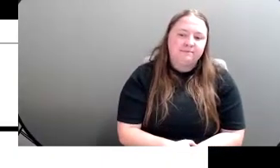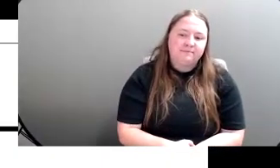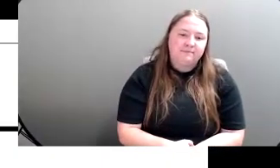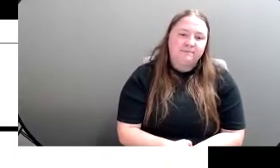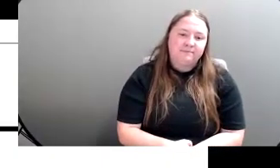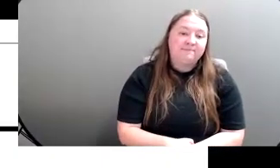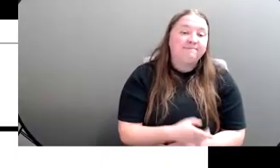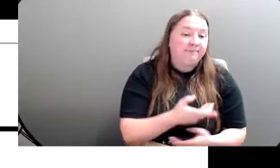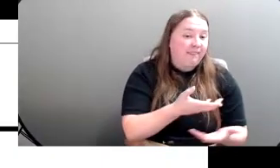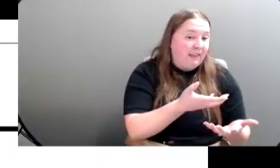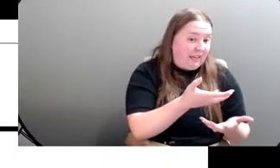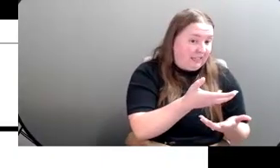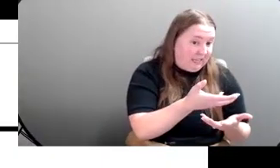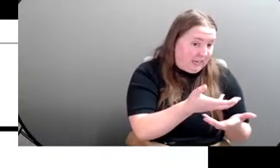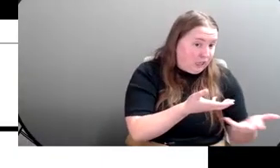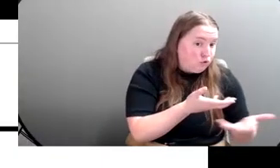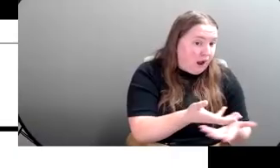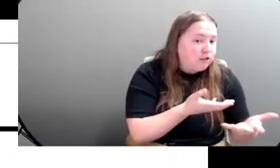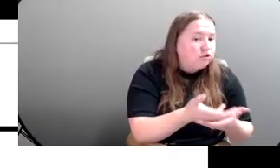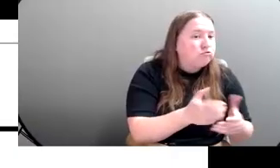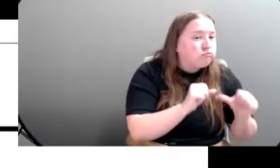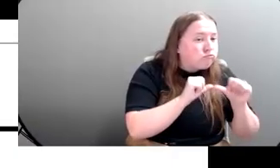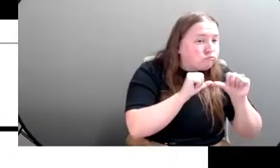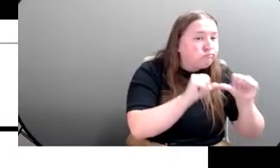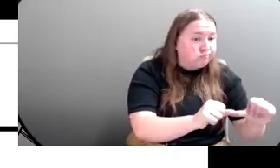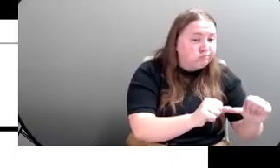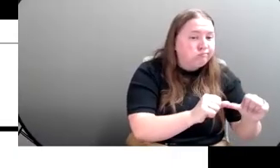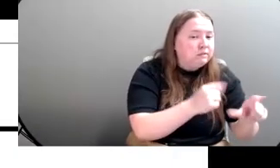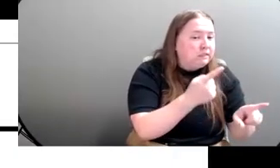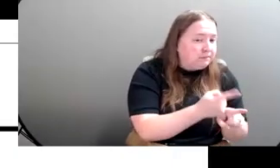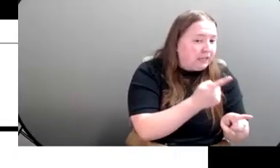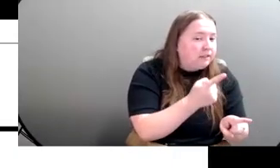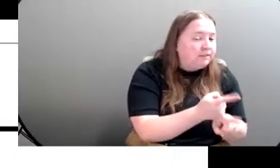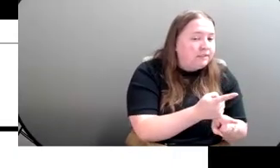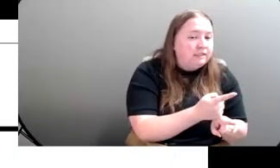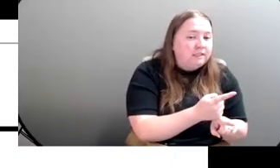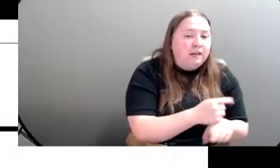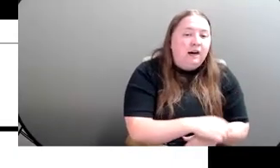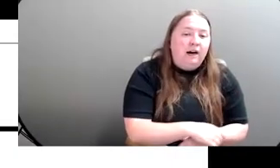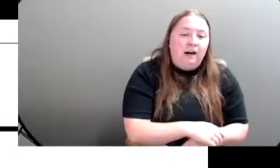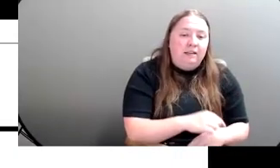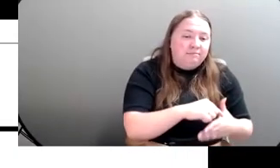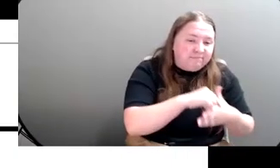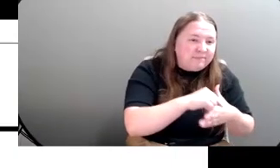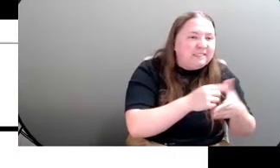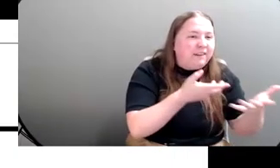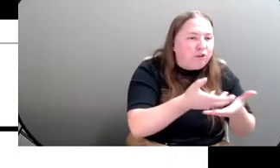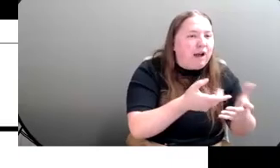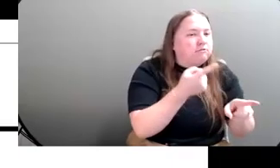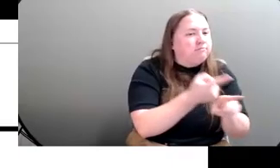interactions are substantive and that the substantive interactions occur regularly. So